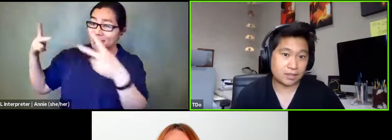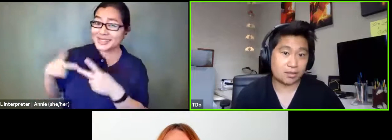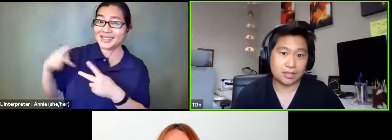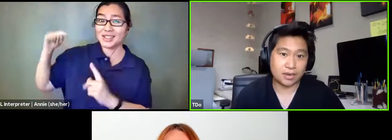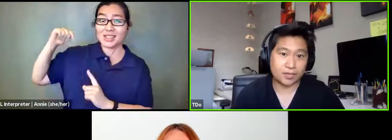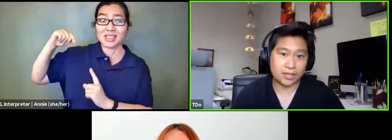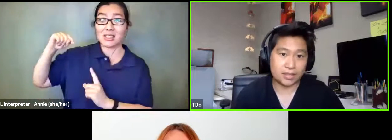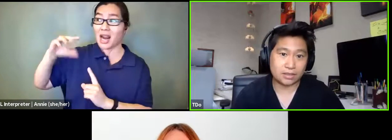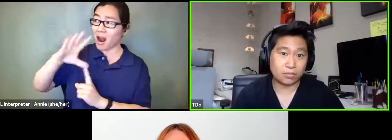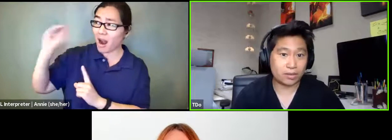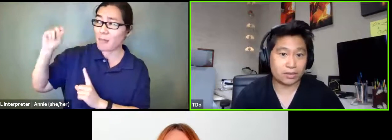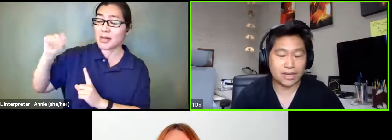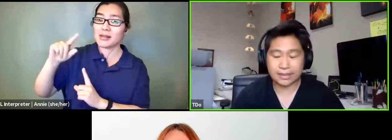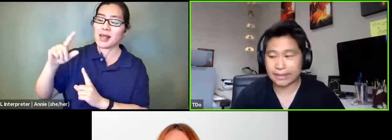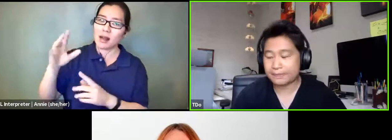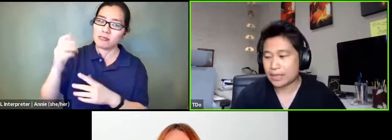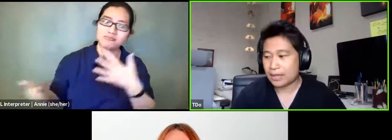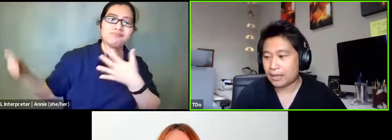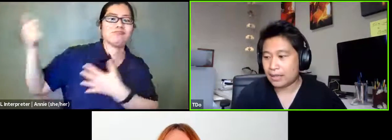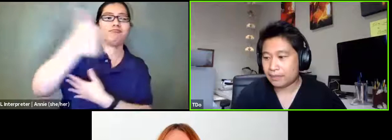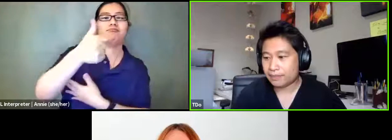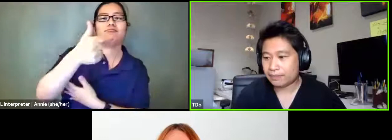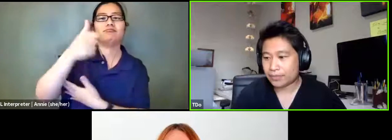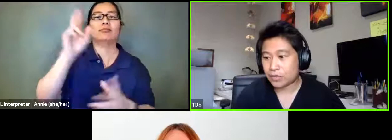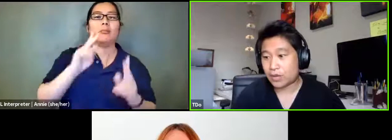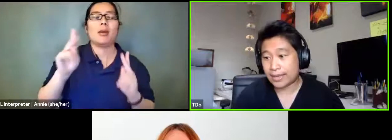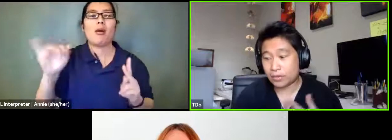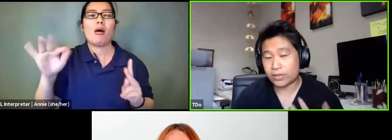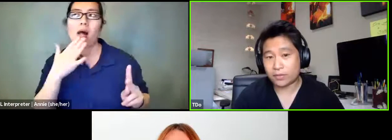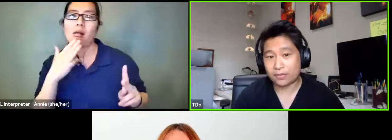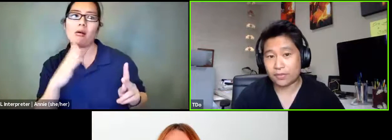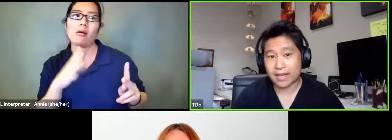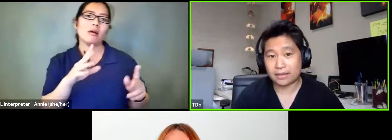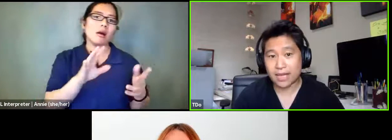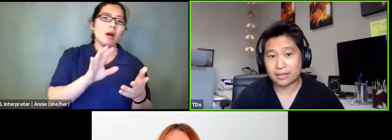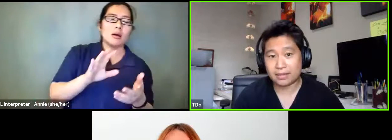start this conversation with Gladly. So I can only speak from that lens.